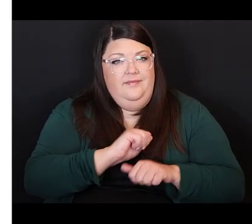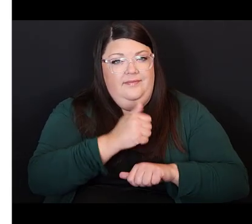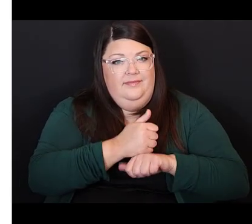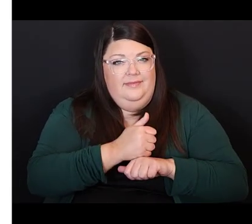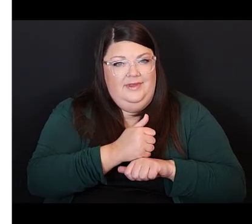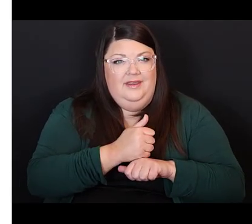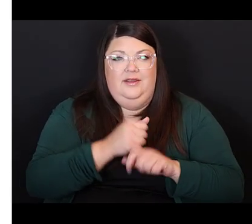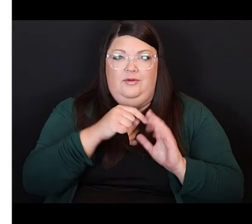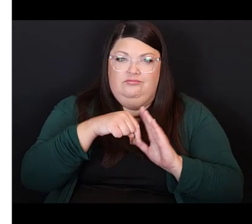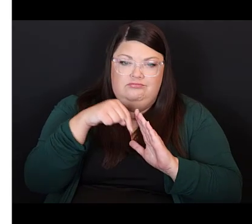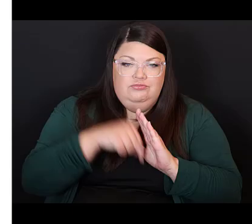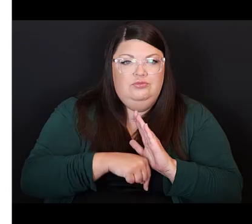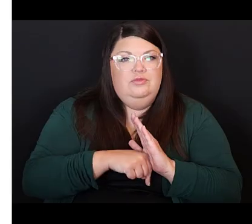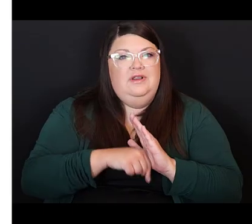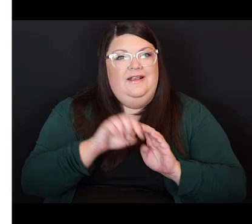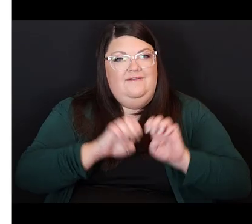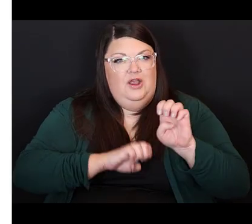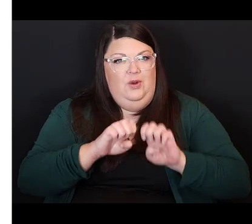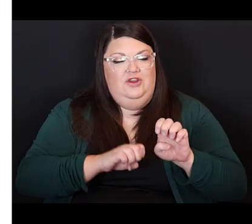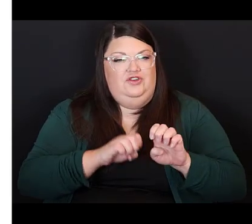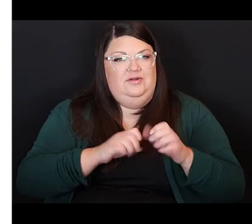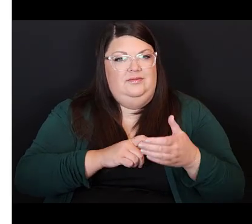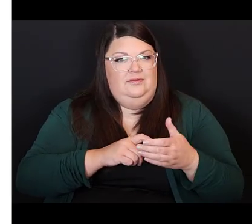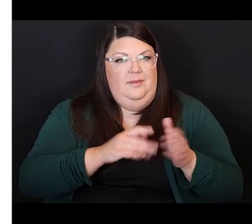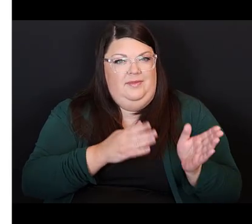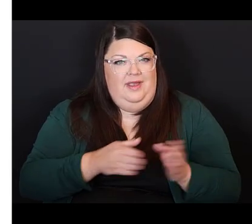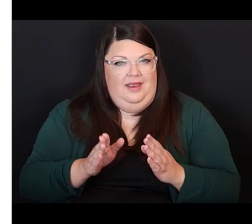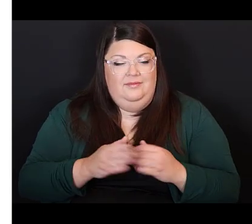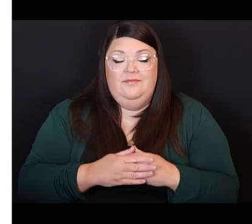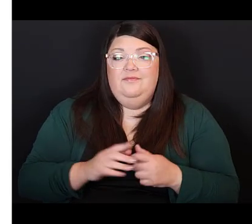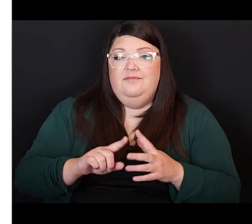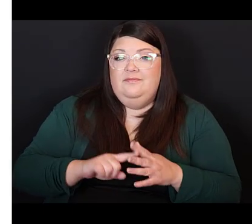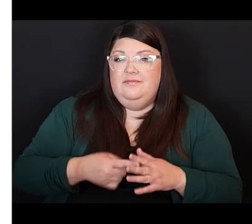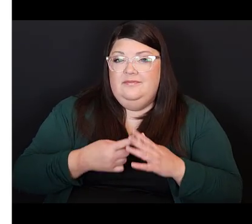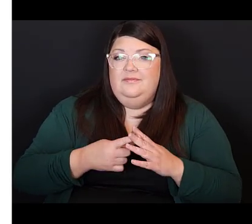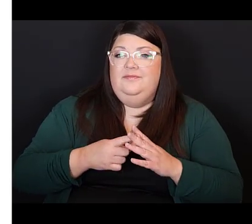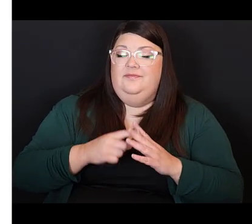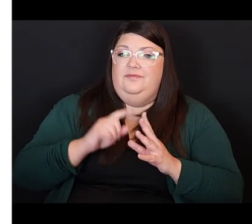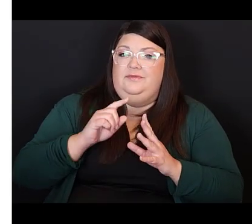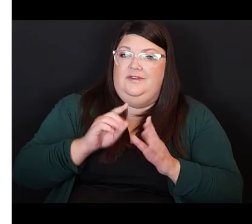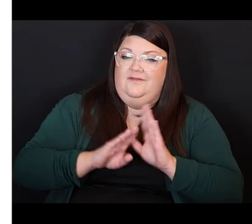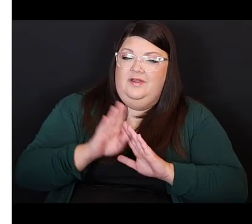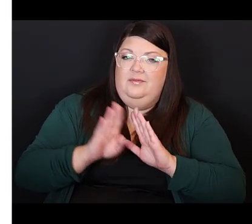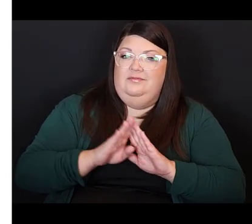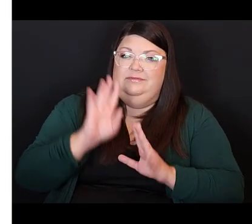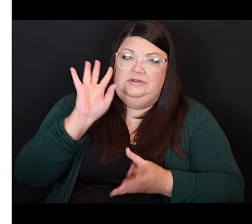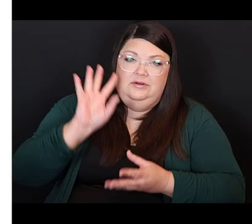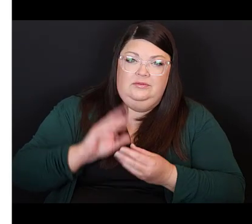rigorous evaluation plan. It begins with developing a comprehensive evaluation plan.